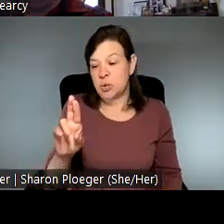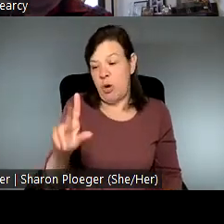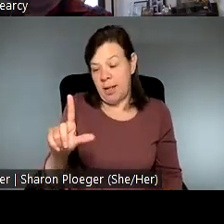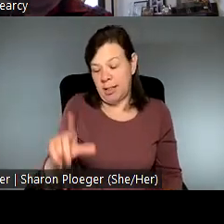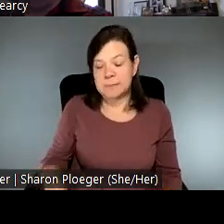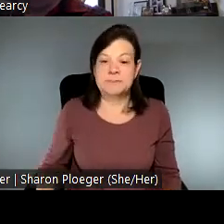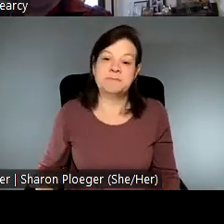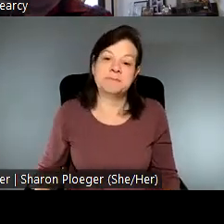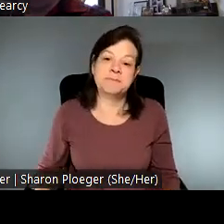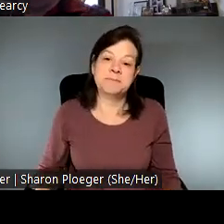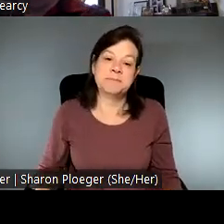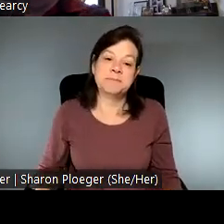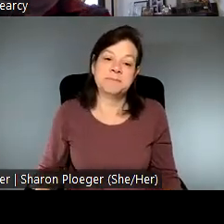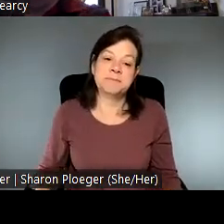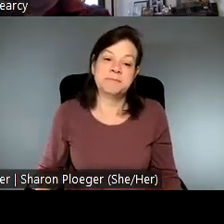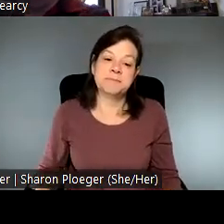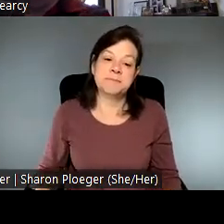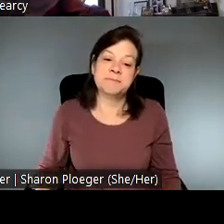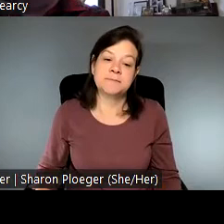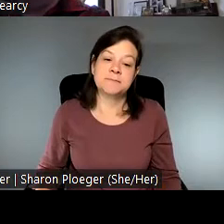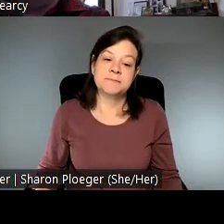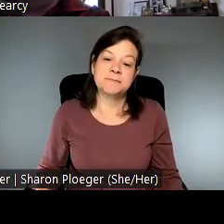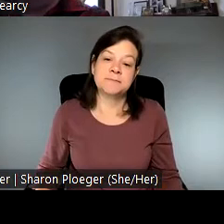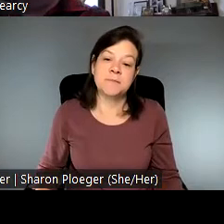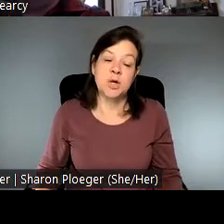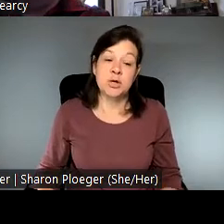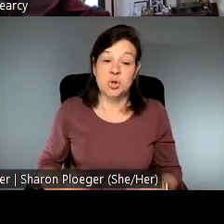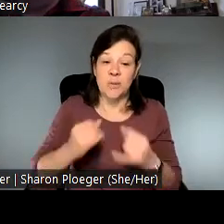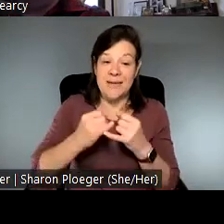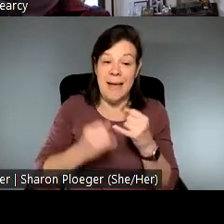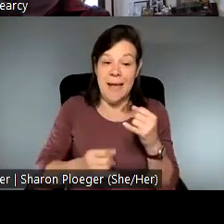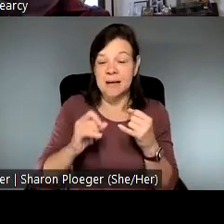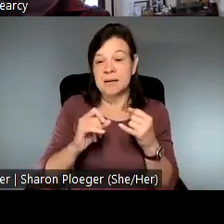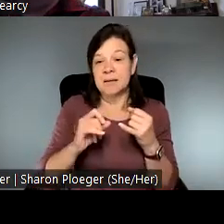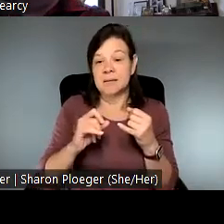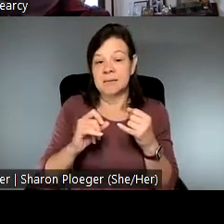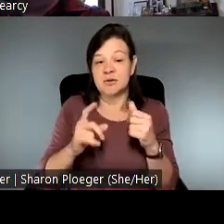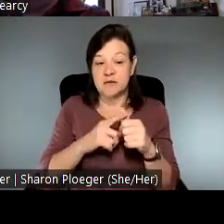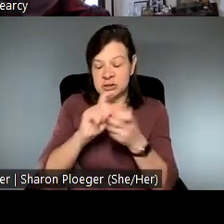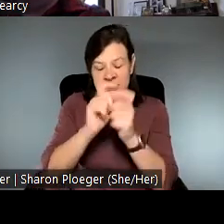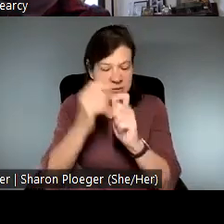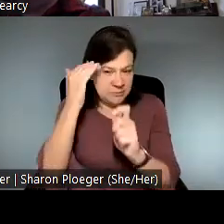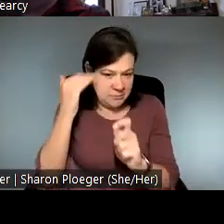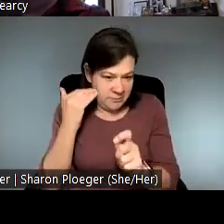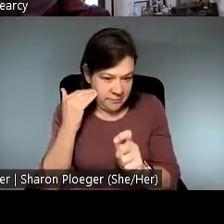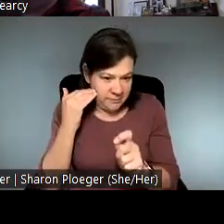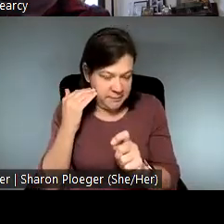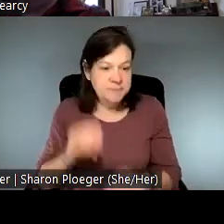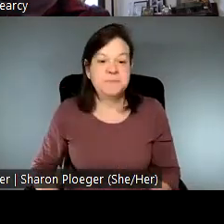So what I'm gonna do is I'm going to actually go to the end of the, actually first I'm gonna change the heading. So we're gonna take learn more.